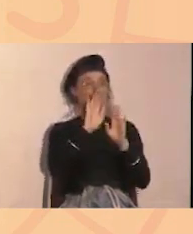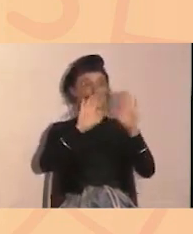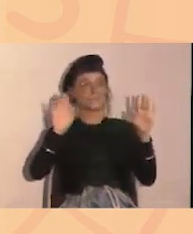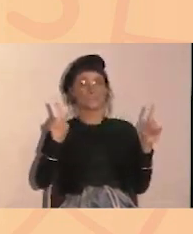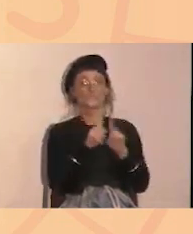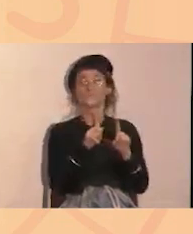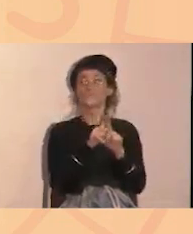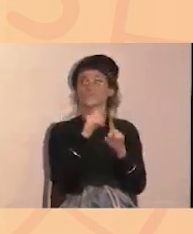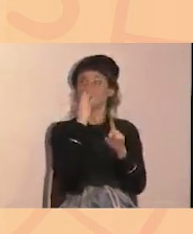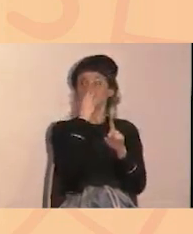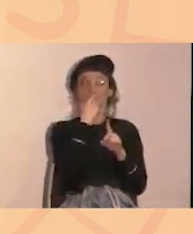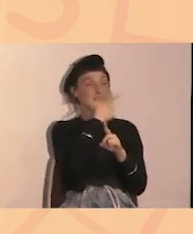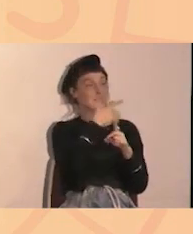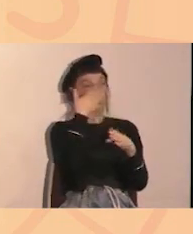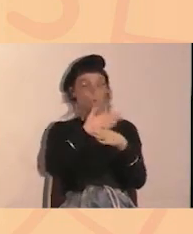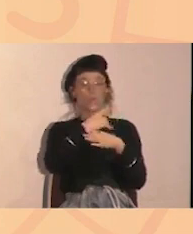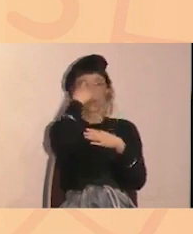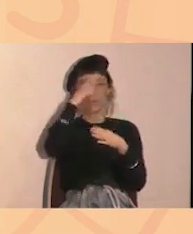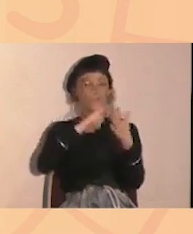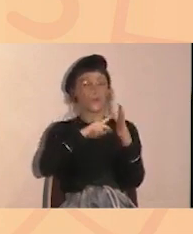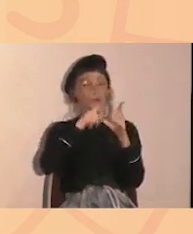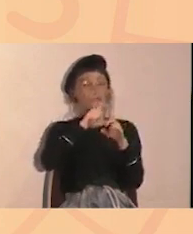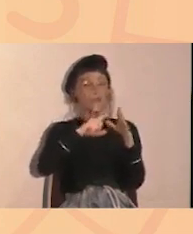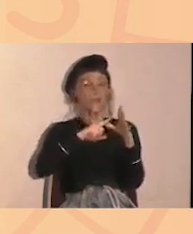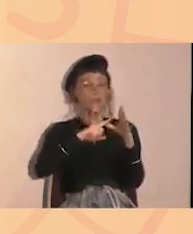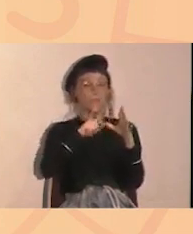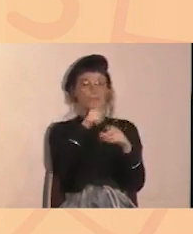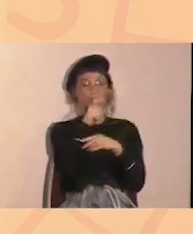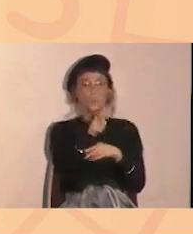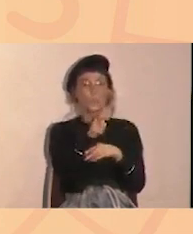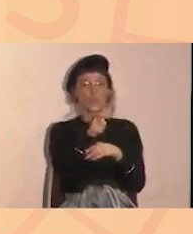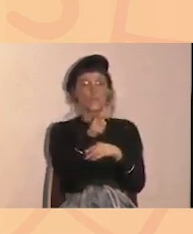This was a work called Ngarra the word for to reflect,